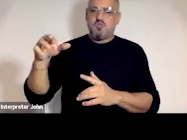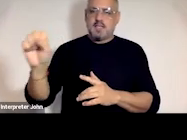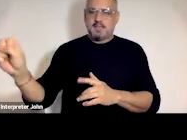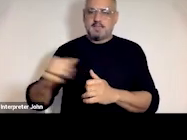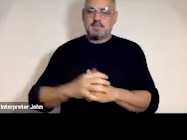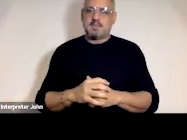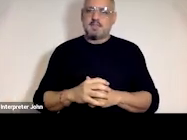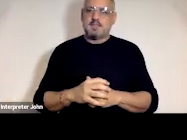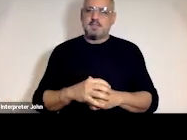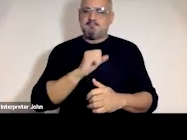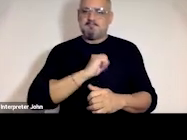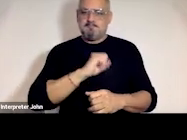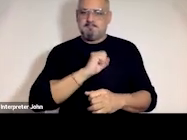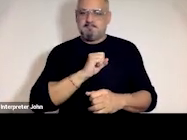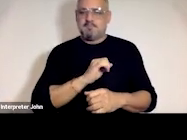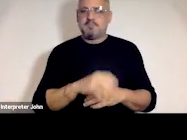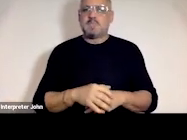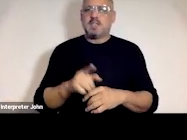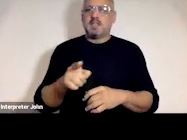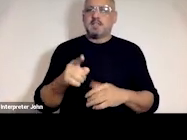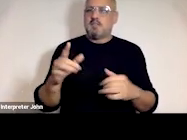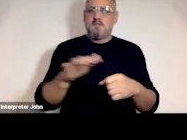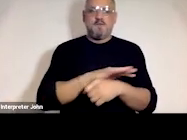So this is what a complete SOAR packet looks like.